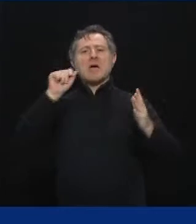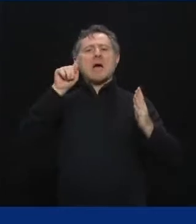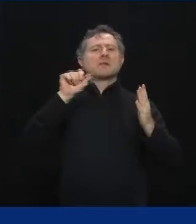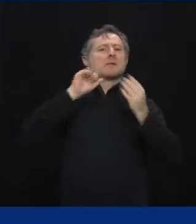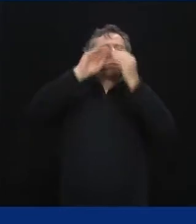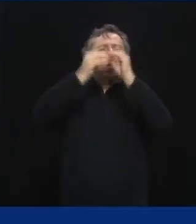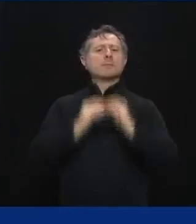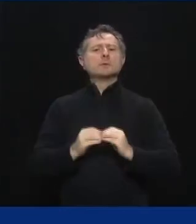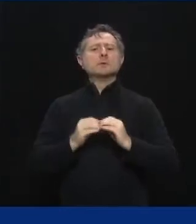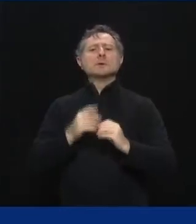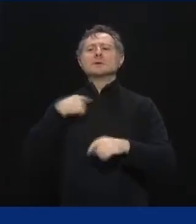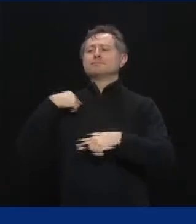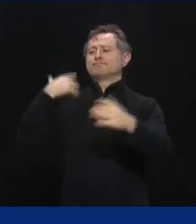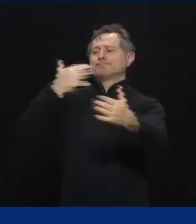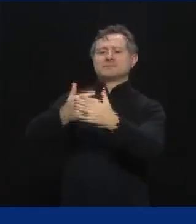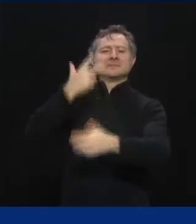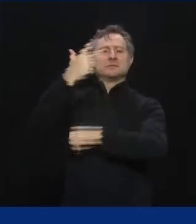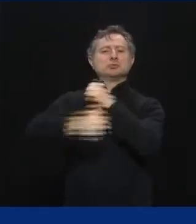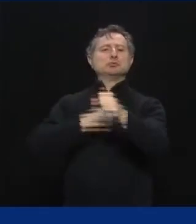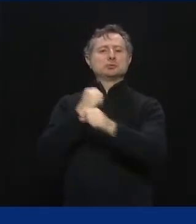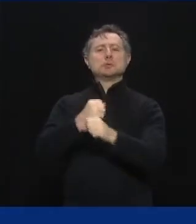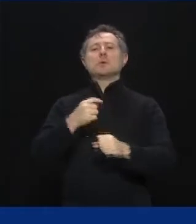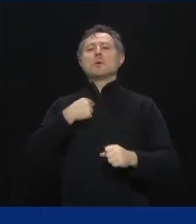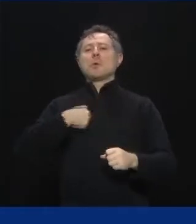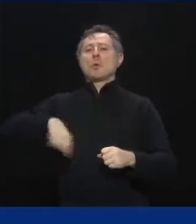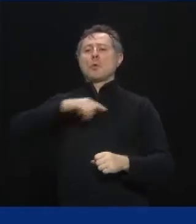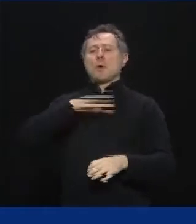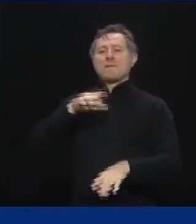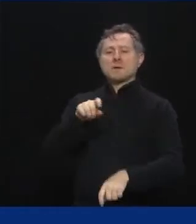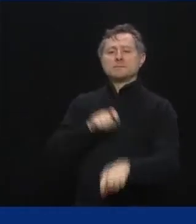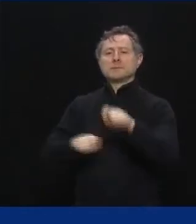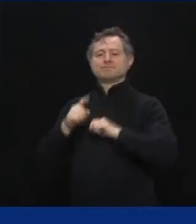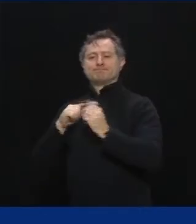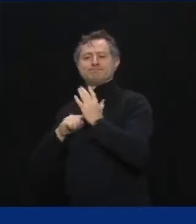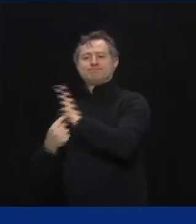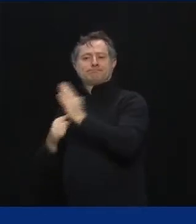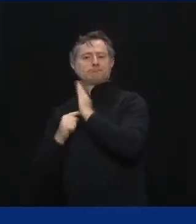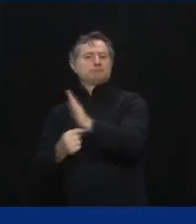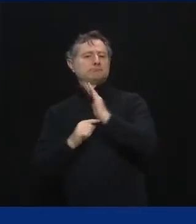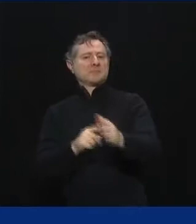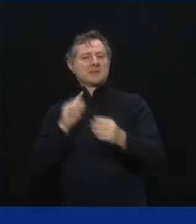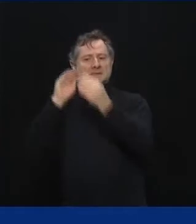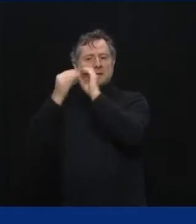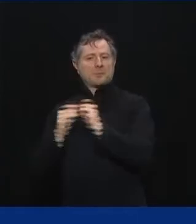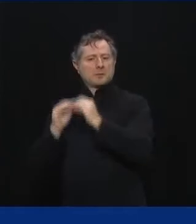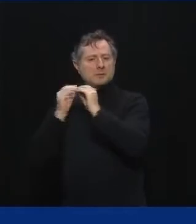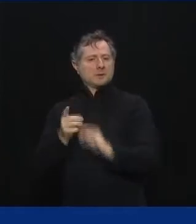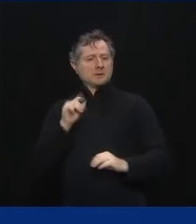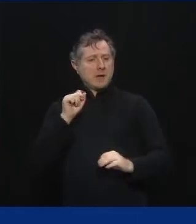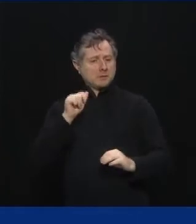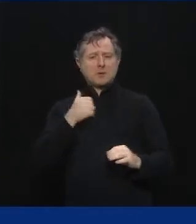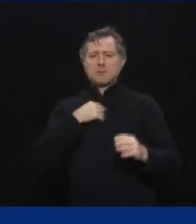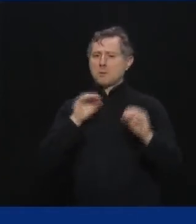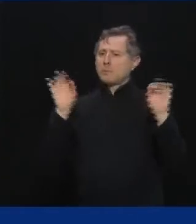DAYS TO PUBLISH AS MUCH DATA AS IT POSSIBLY CAN AND FEASIBLE IN THREE YEARS. SO WE'RE GOING TO GO TAKE A BACKWARDS LOOK, AS WELL, AND MAKE SURE THAT DATA IS OUT